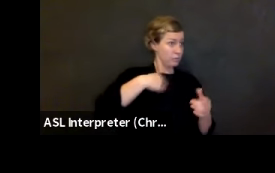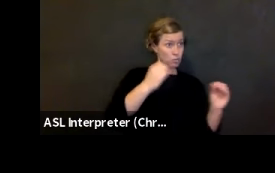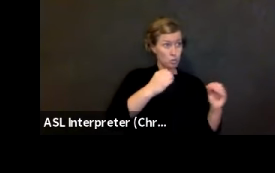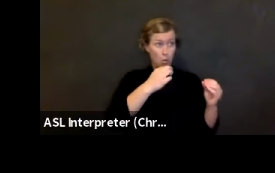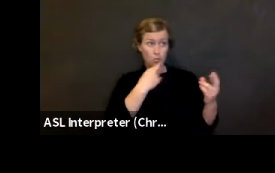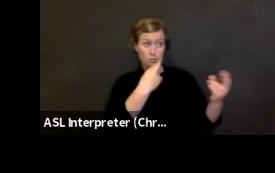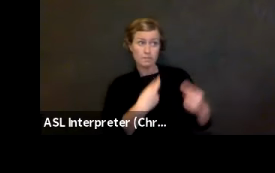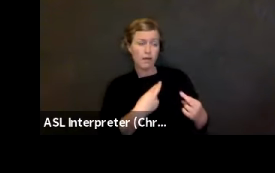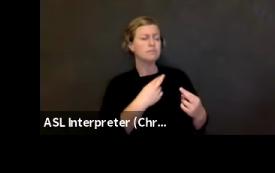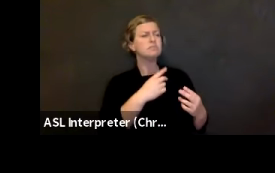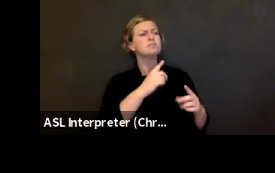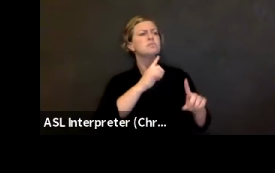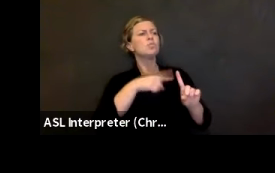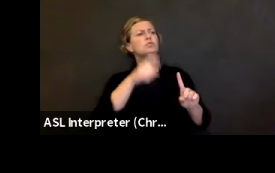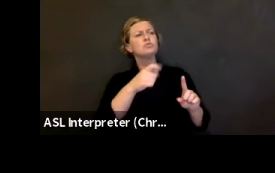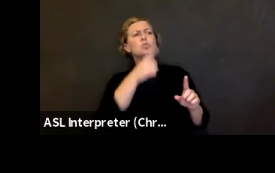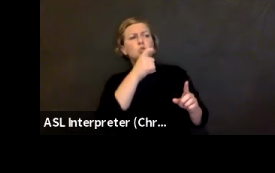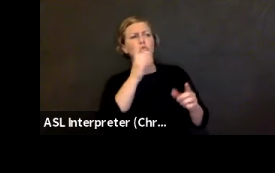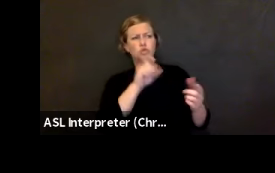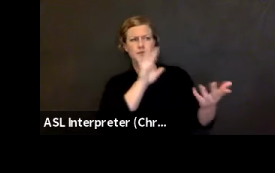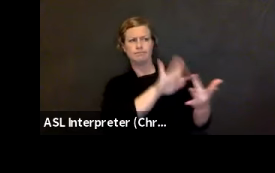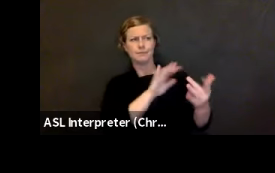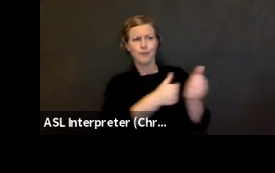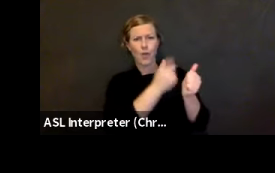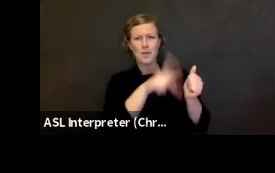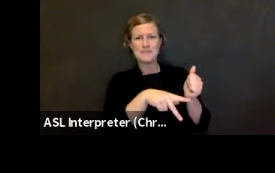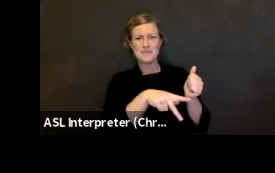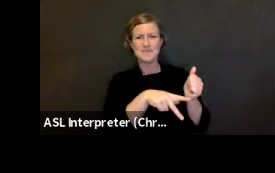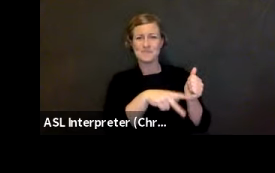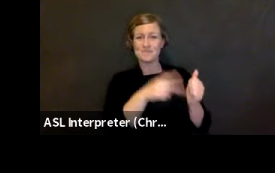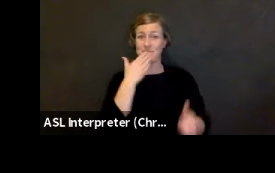answer and who in their office you should contact if you don't